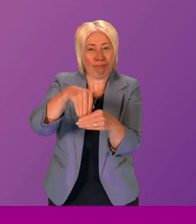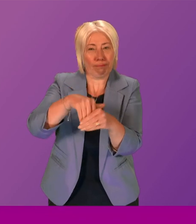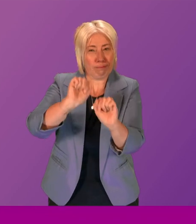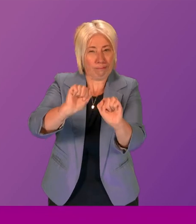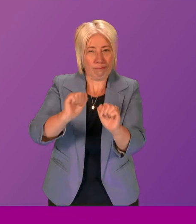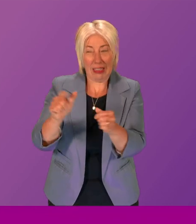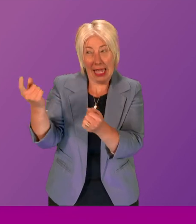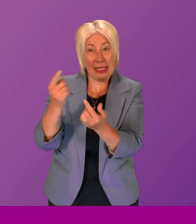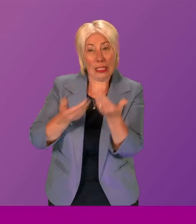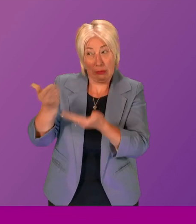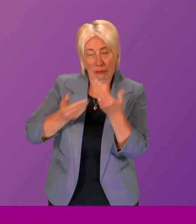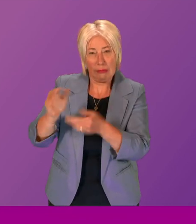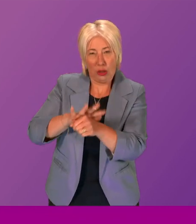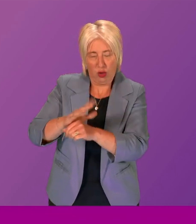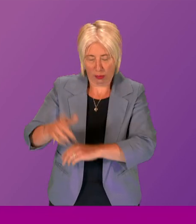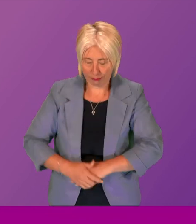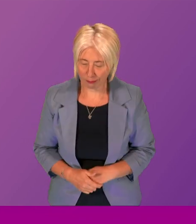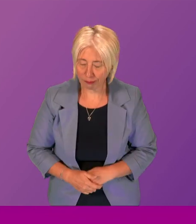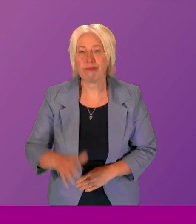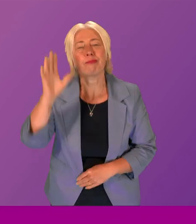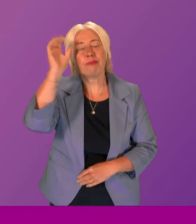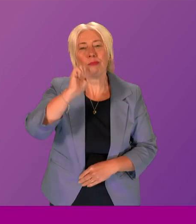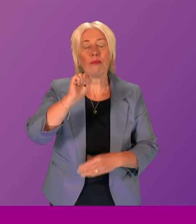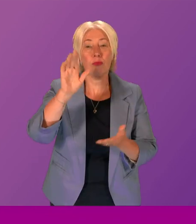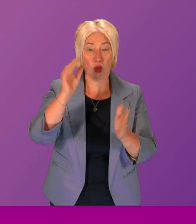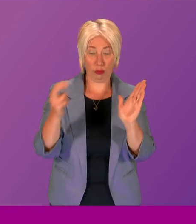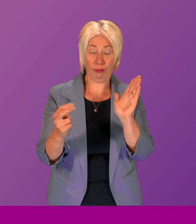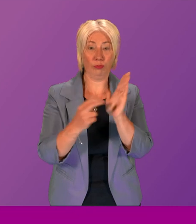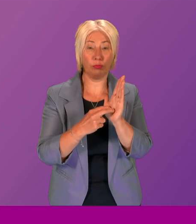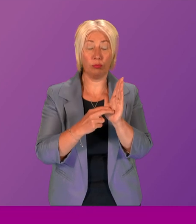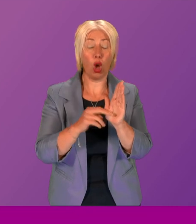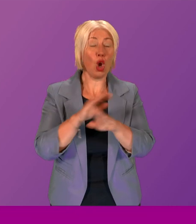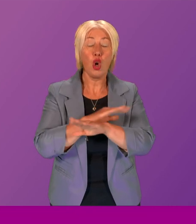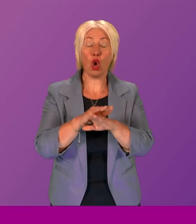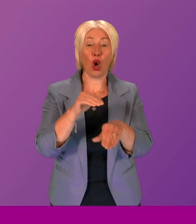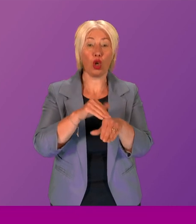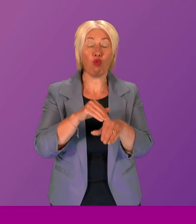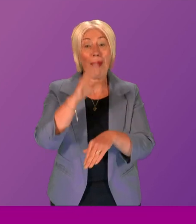First, we should remember that the recording of non-crime hate incidents came as a direct